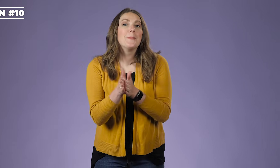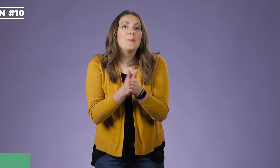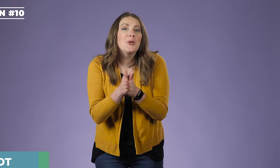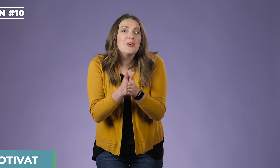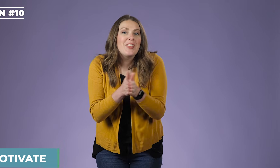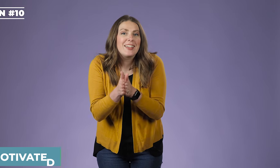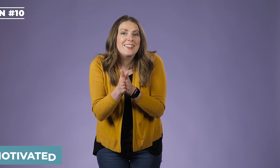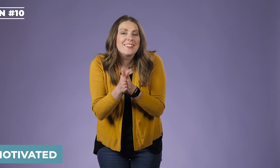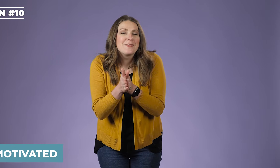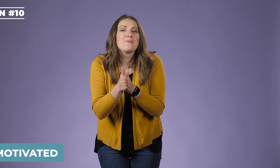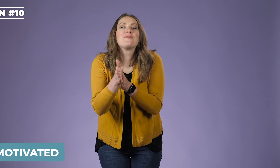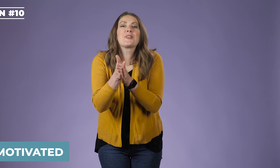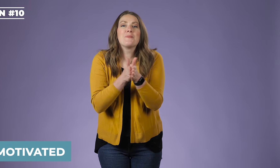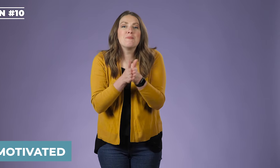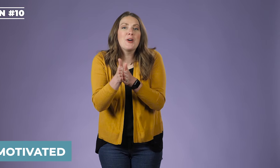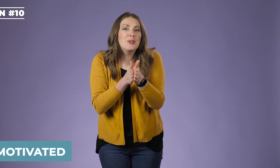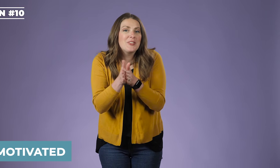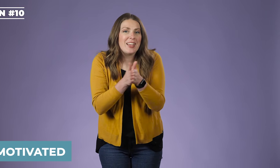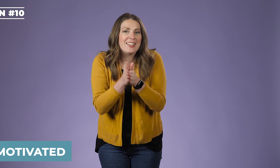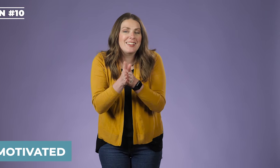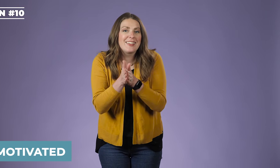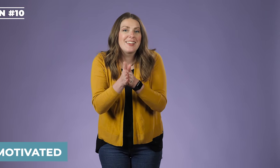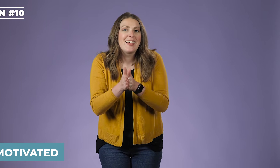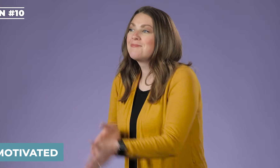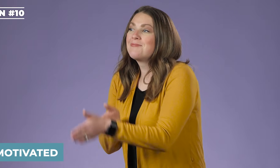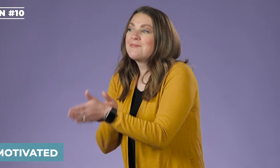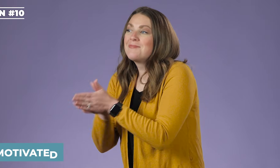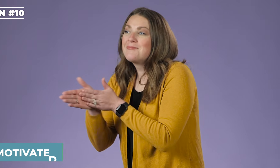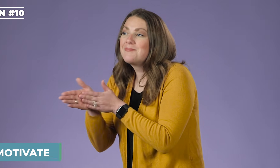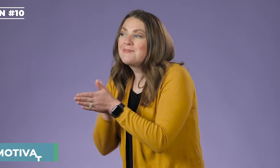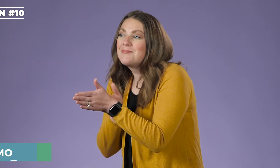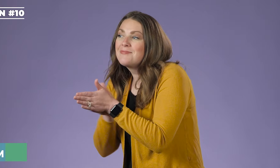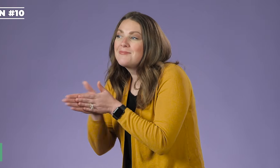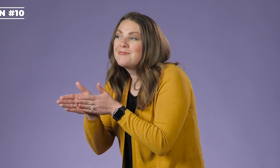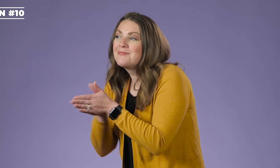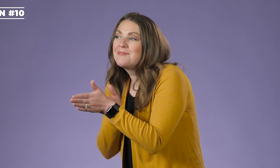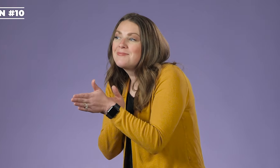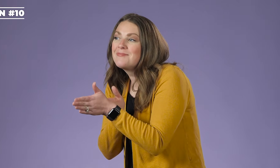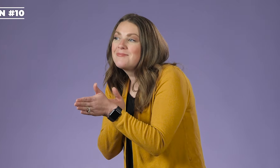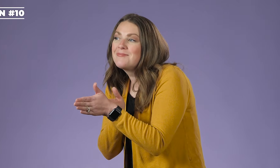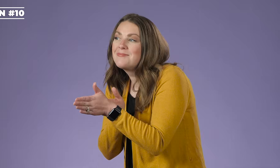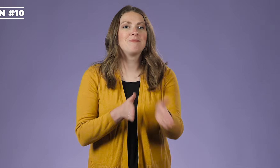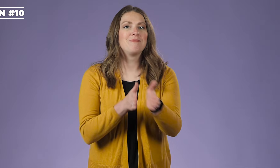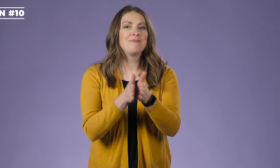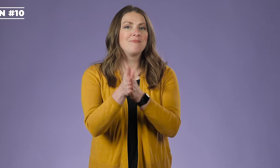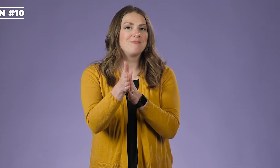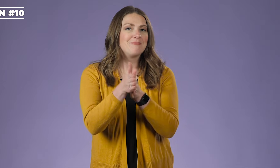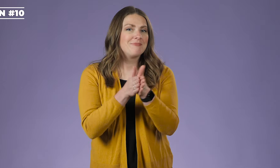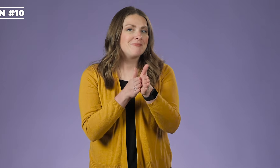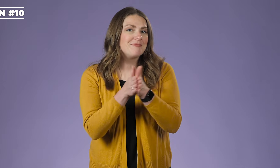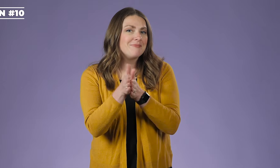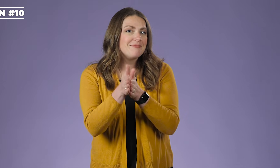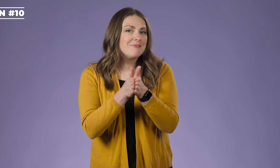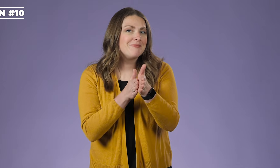Motivated, motivated. Your hands are rubbing together like you're really ready to do something.